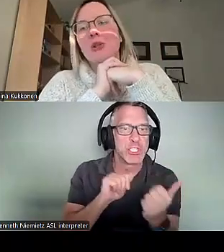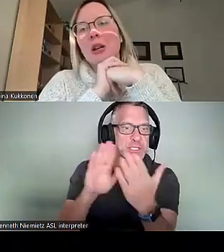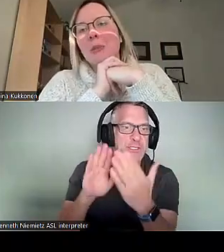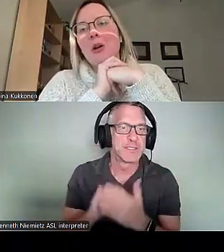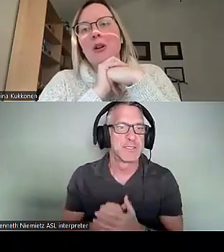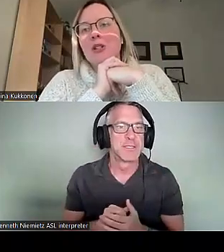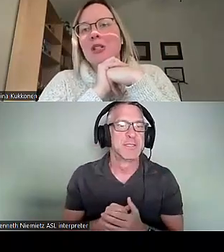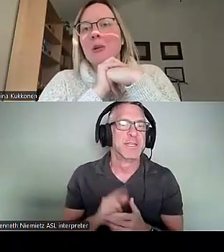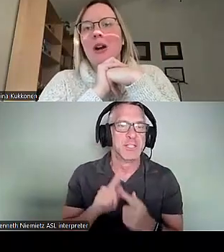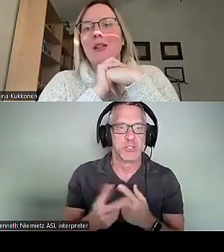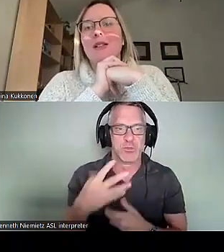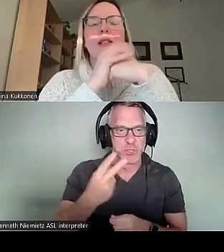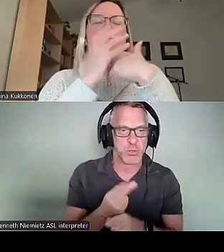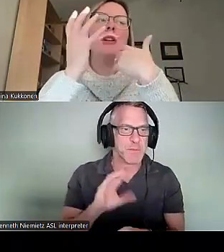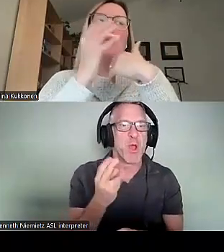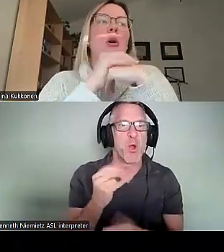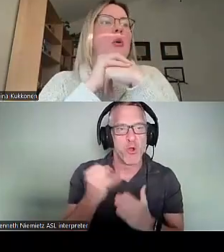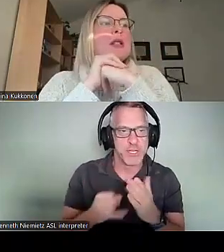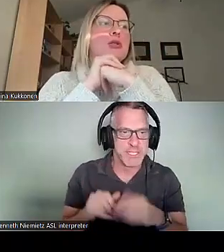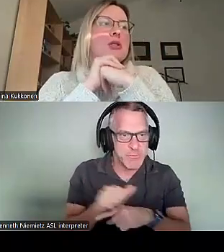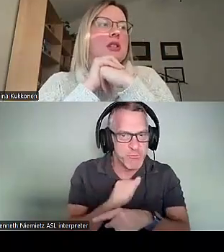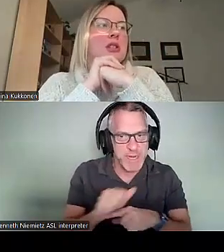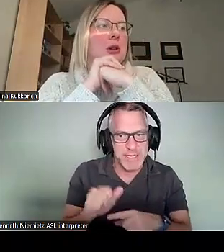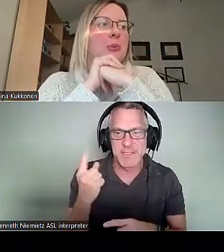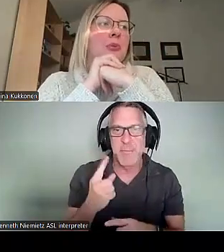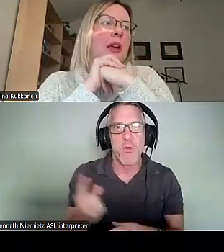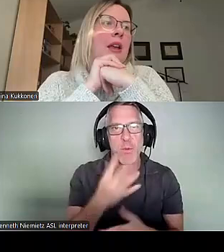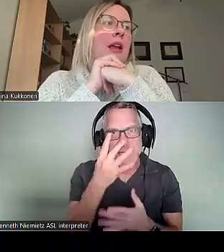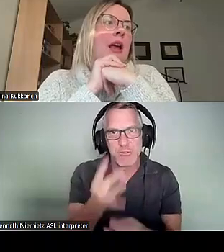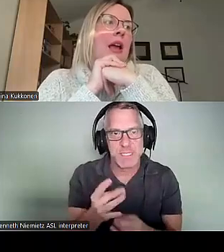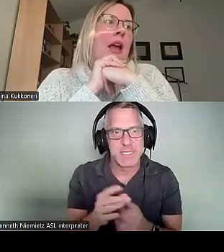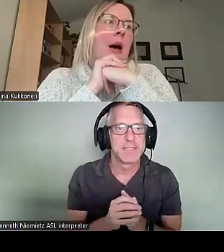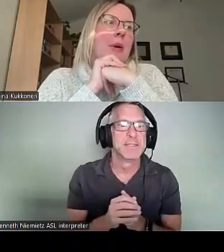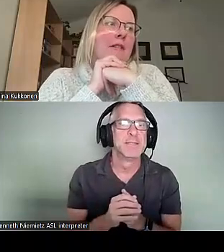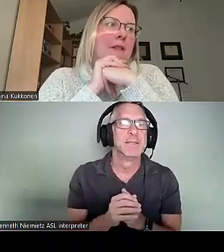integrating my own artistic practice. It's something I'm always interested to do. But I